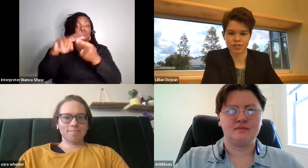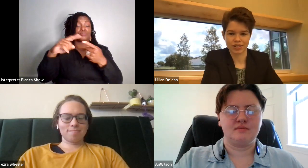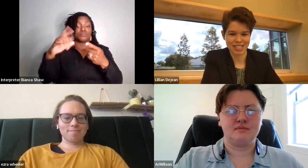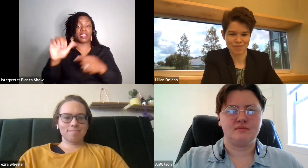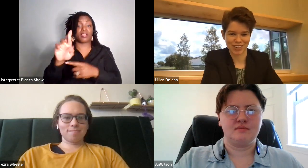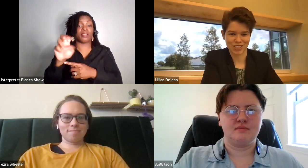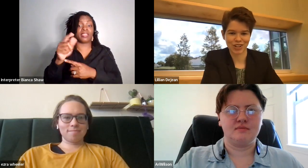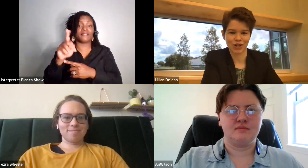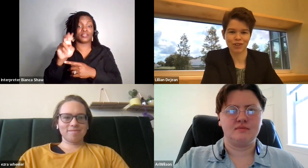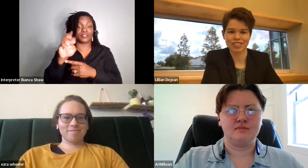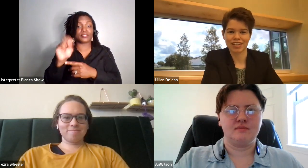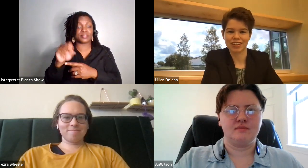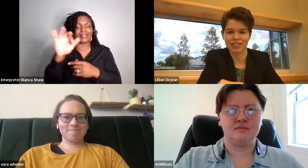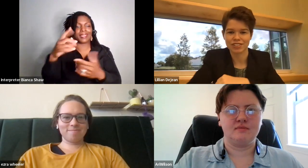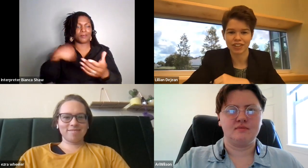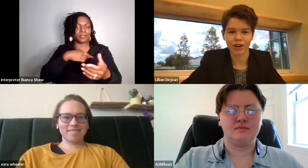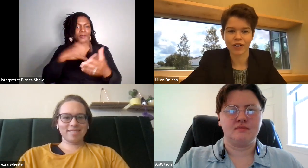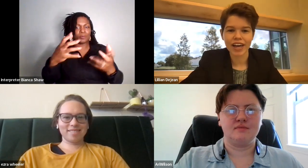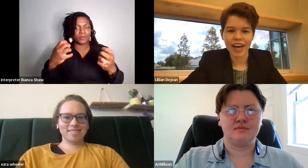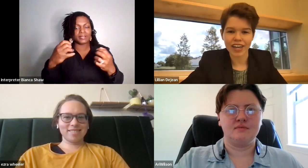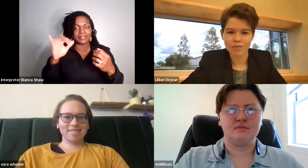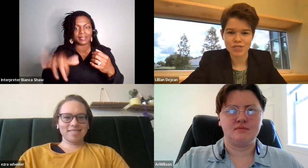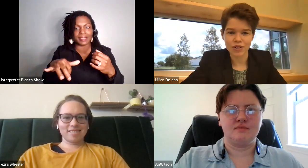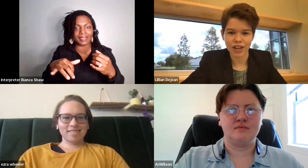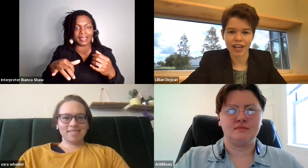I worked as your case manager over 10 years ago and I'm.